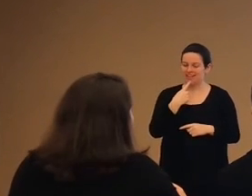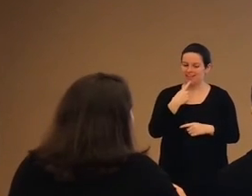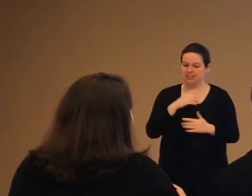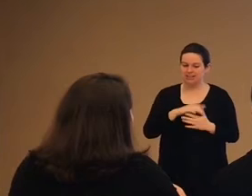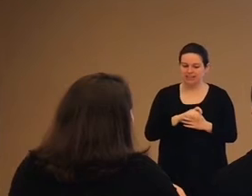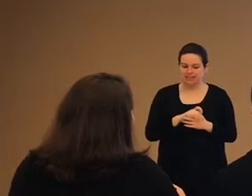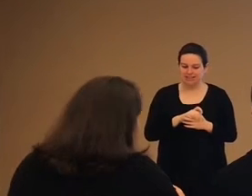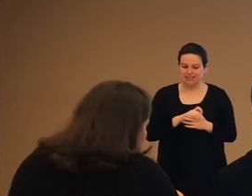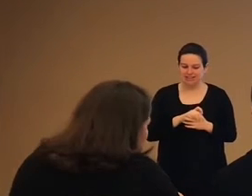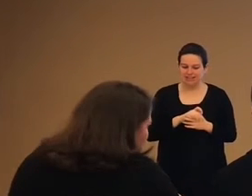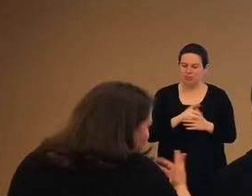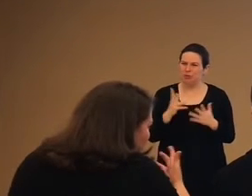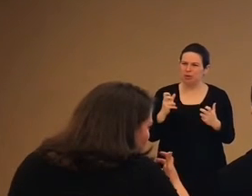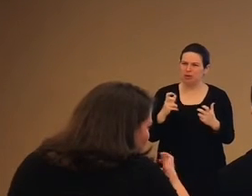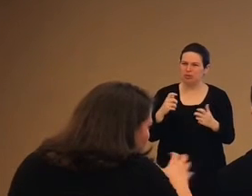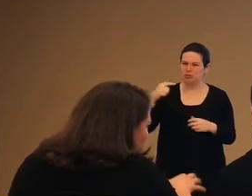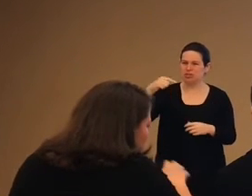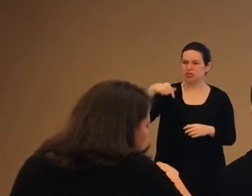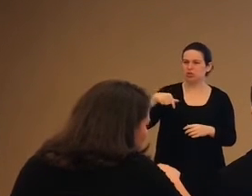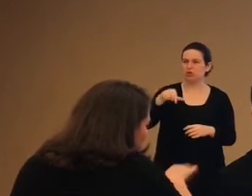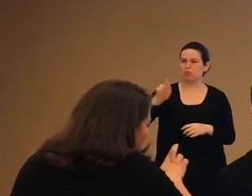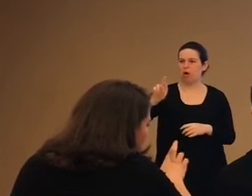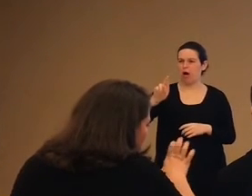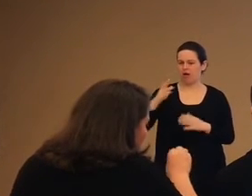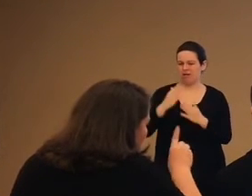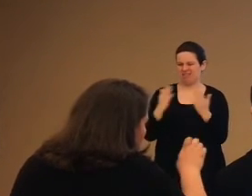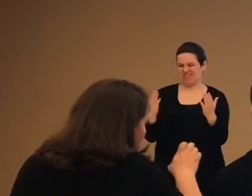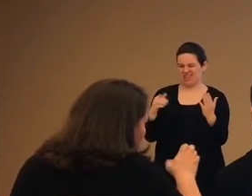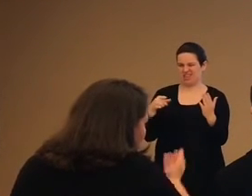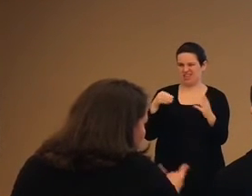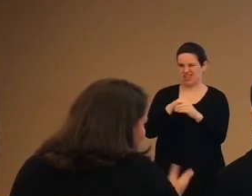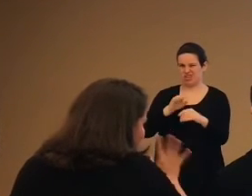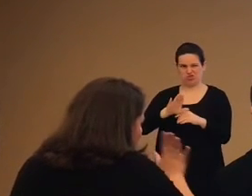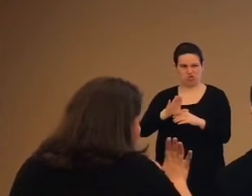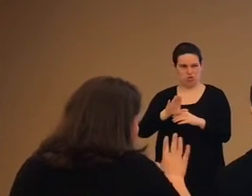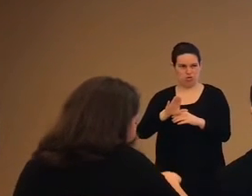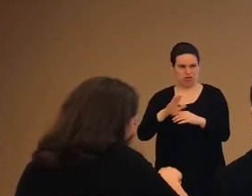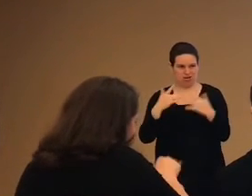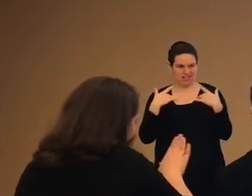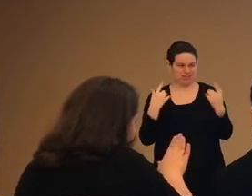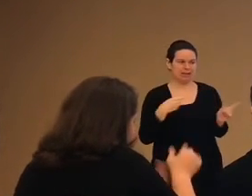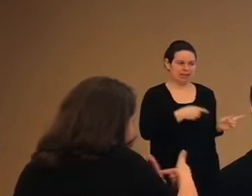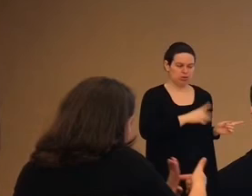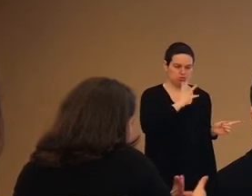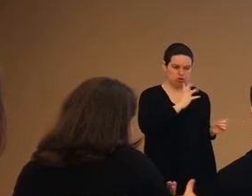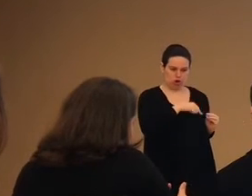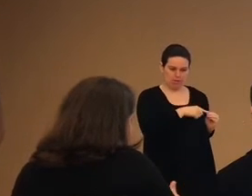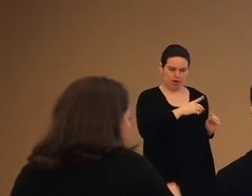We want to do this QR thing in your exhibit, which Jason talked about son gotta steal his Thunder